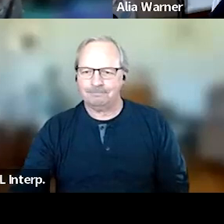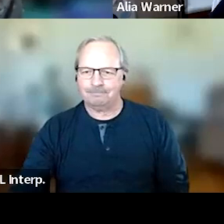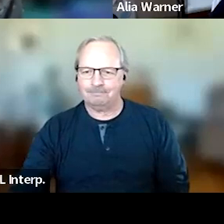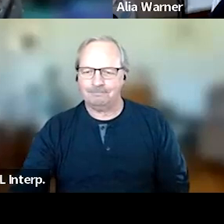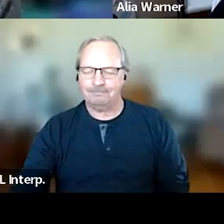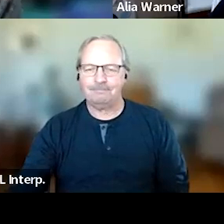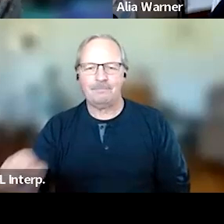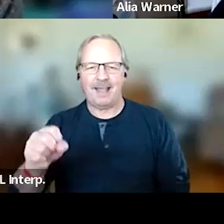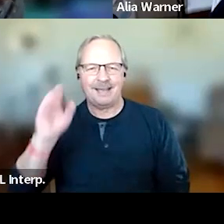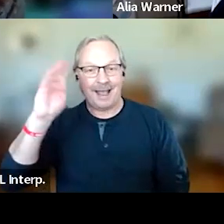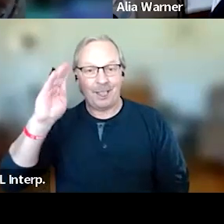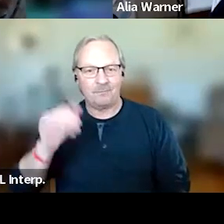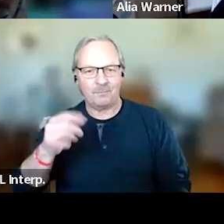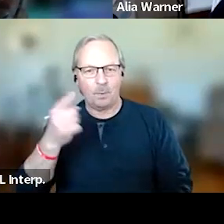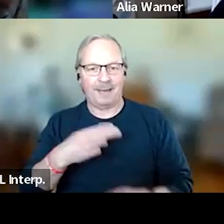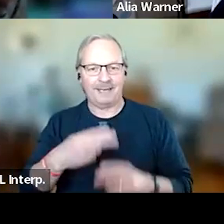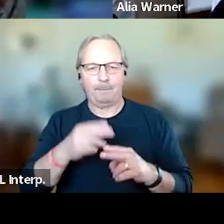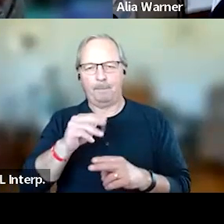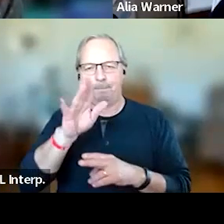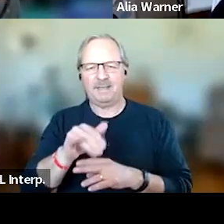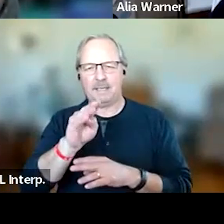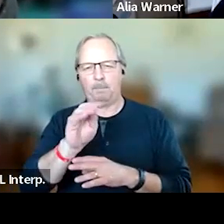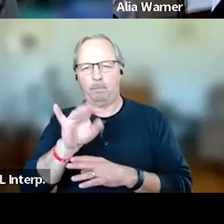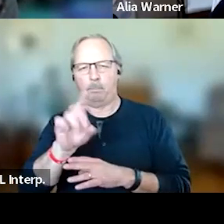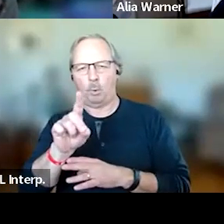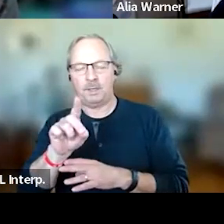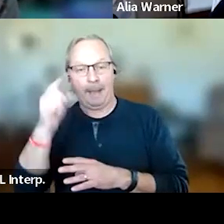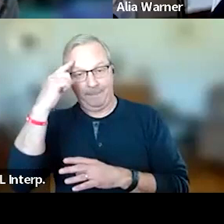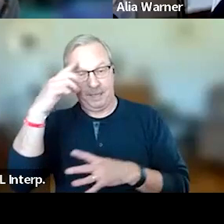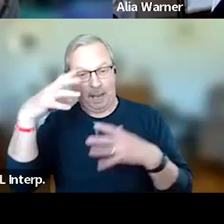Yes. Hello, everyone. My name is Missy Boyd. I'm a mental health care specialist.